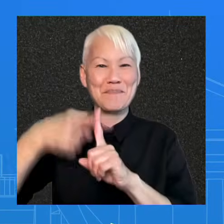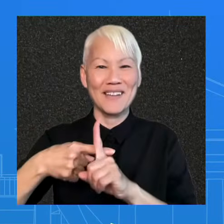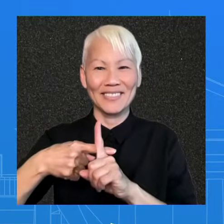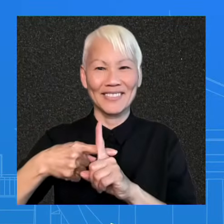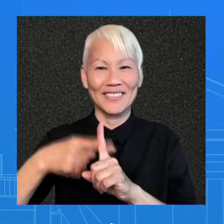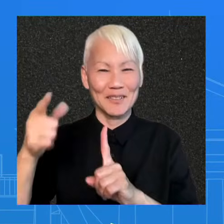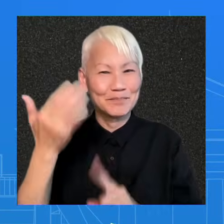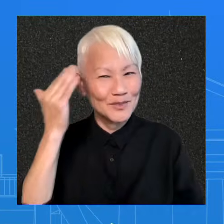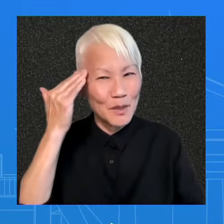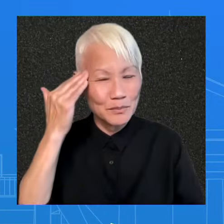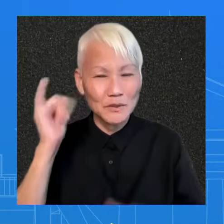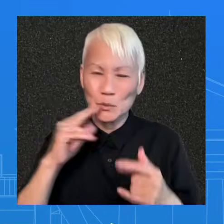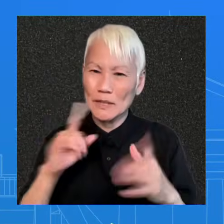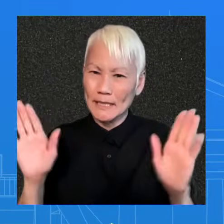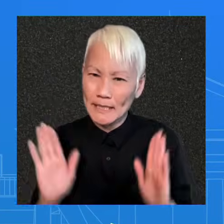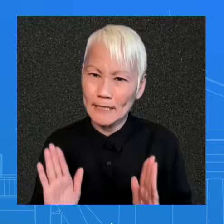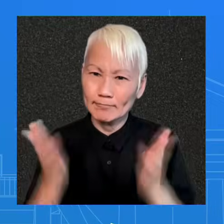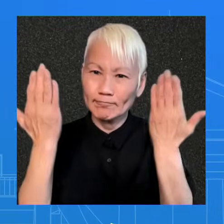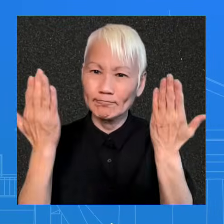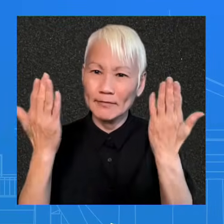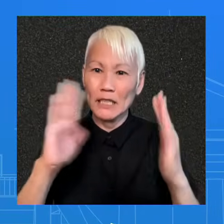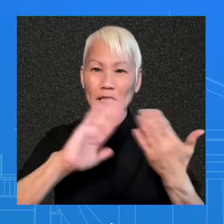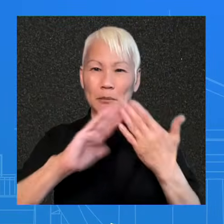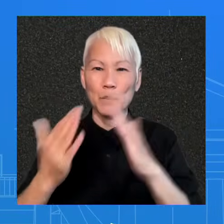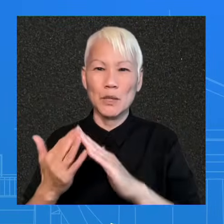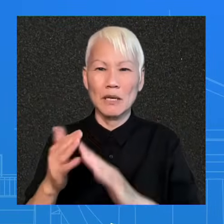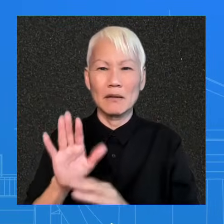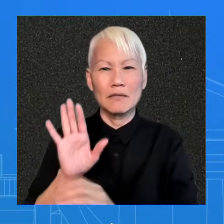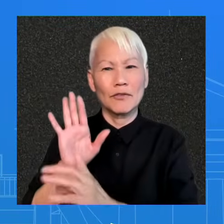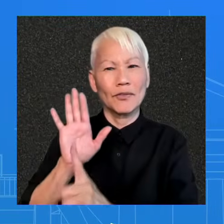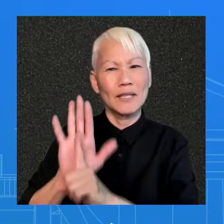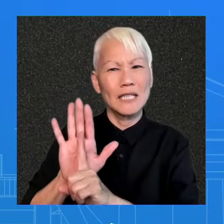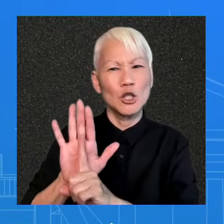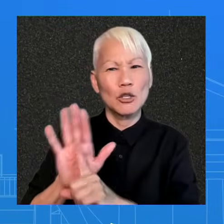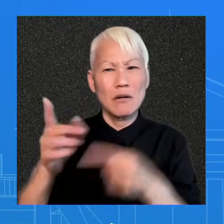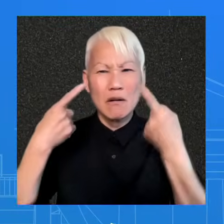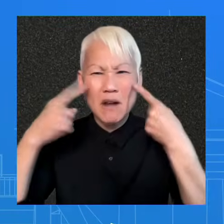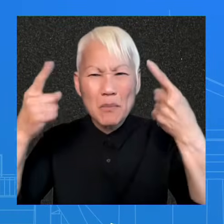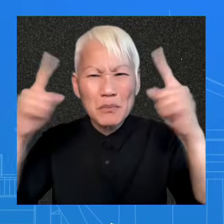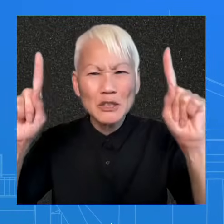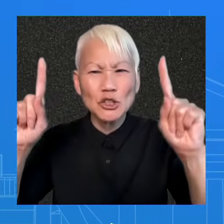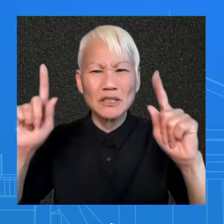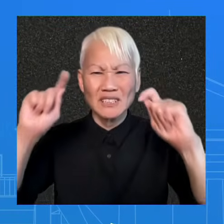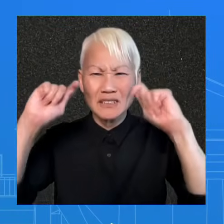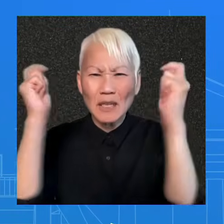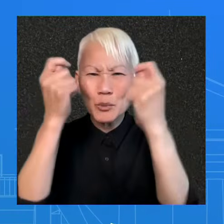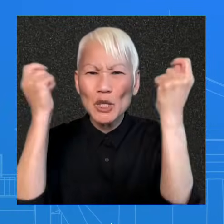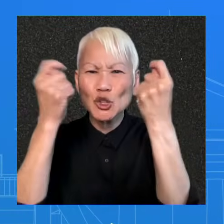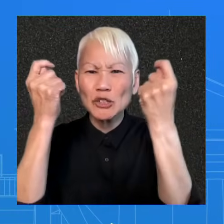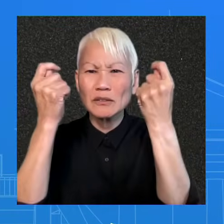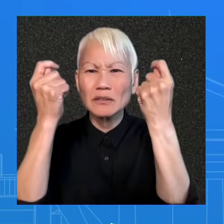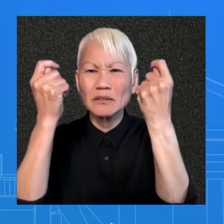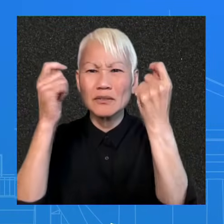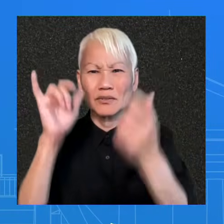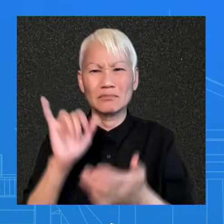and all their accomplishments, celebrate them. And so I'll just --I'll just leave it there for now. Go ahead. The Press: Thanks, Karine.